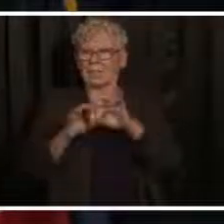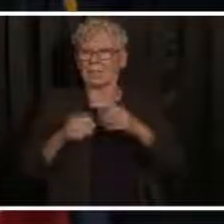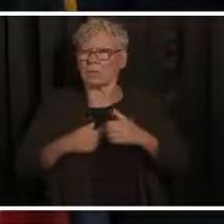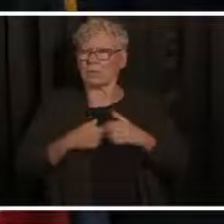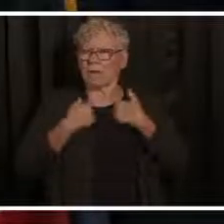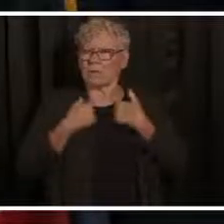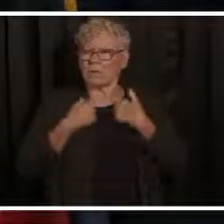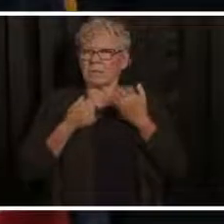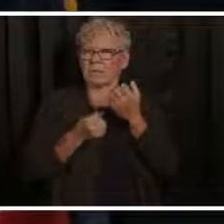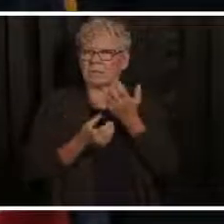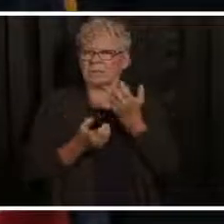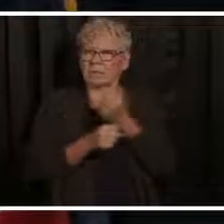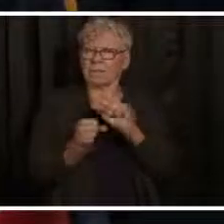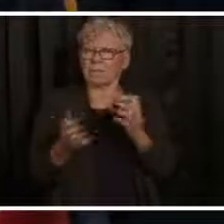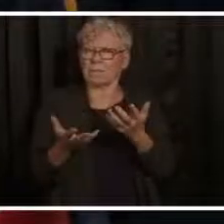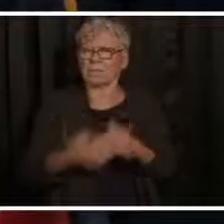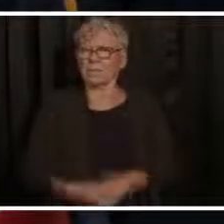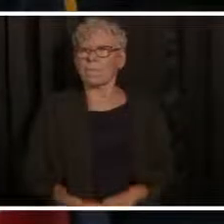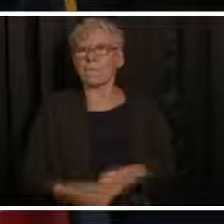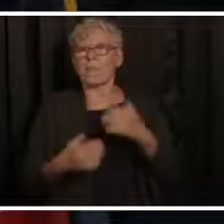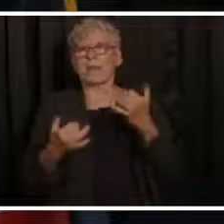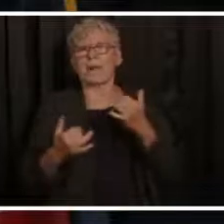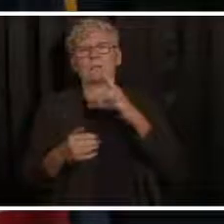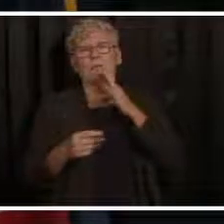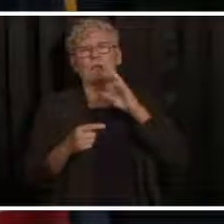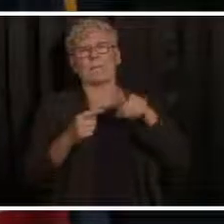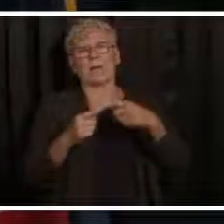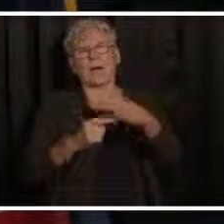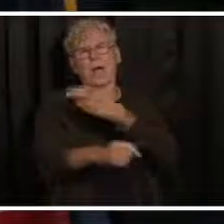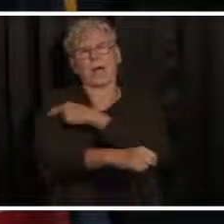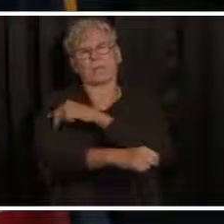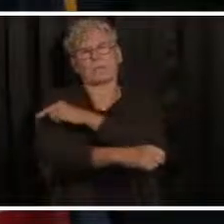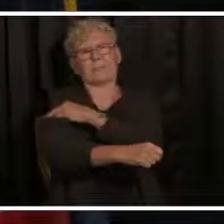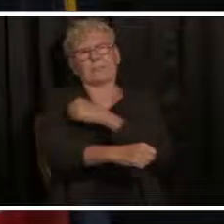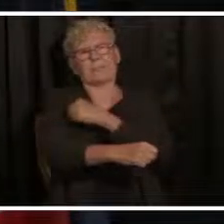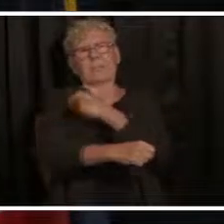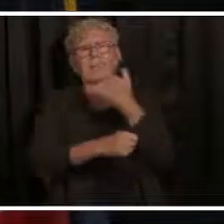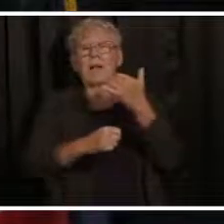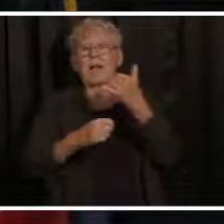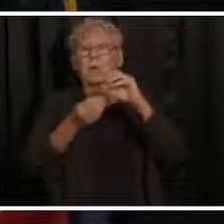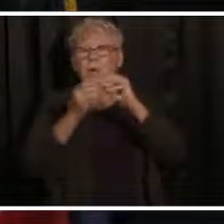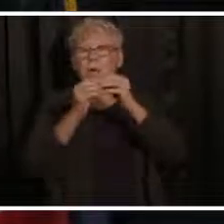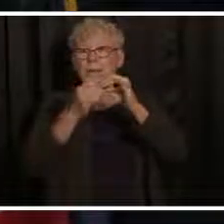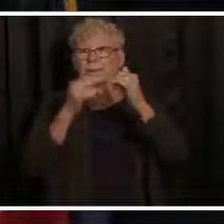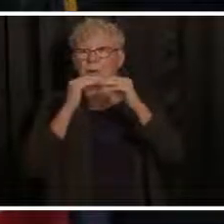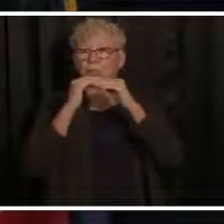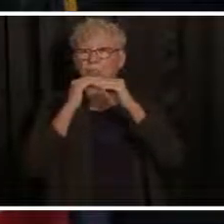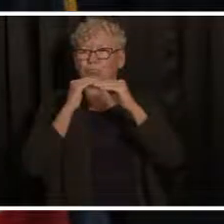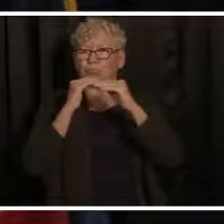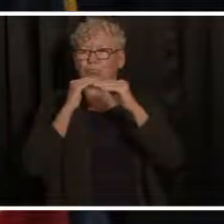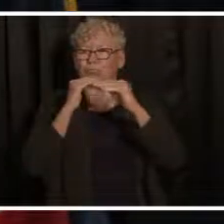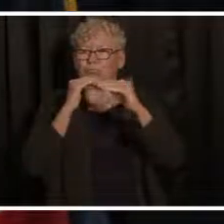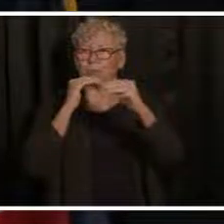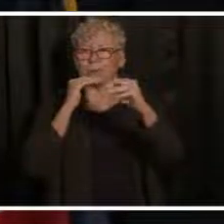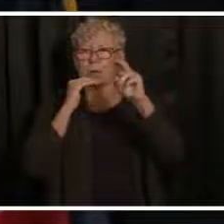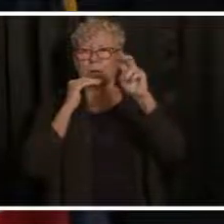weeks bumped up a little bit, came down a little bit but um we're at about 298 hospitalizations to the family members of those who are currently hospitalized from